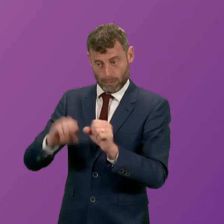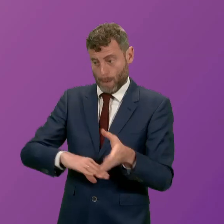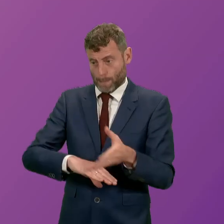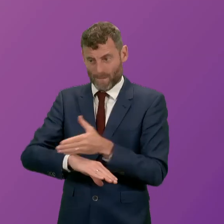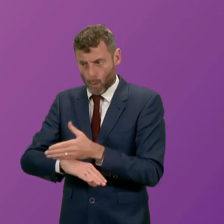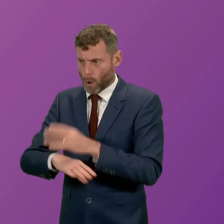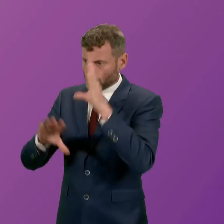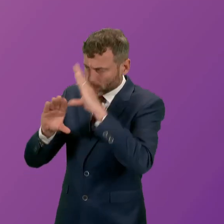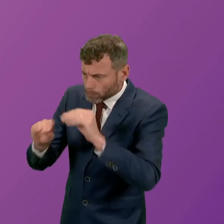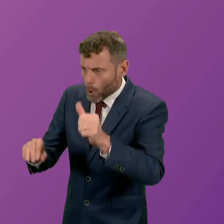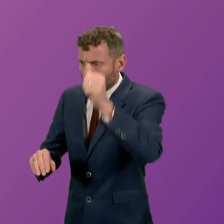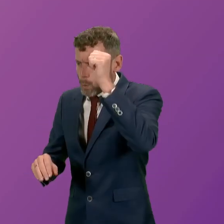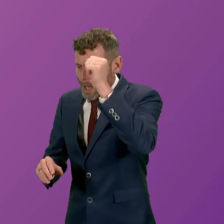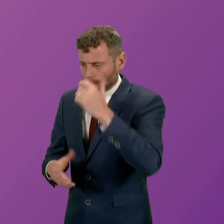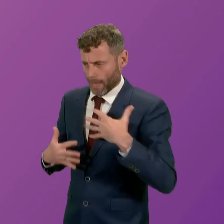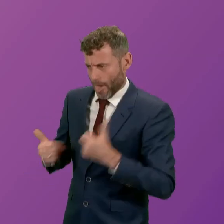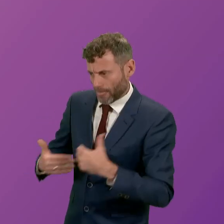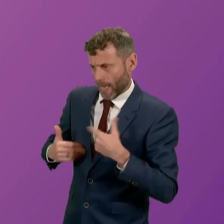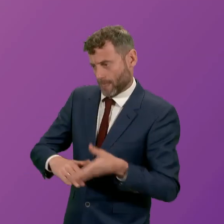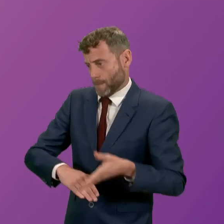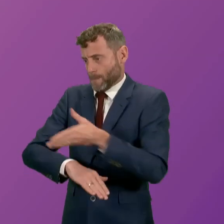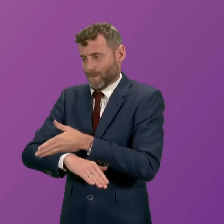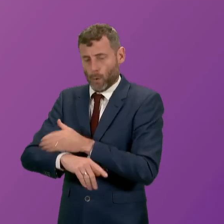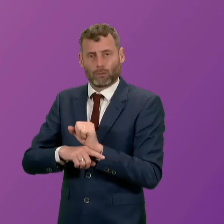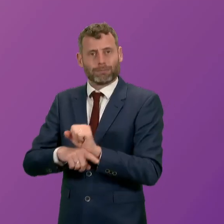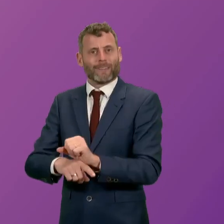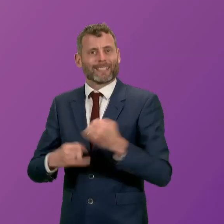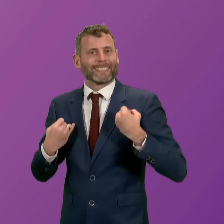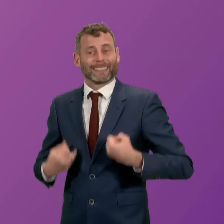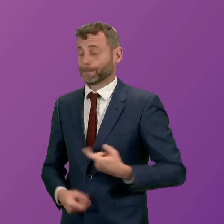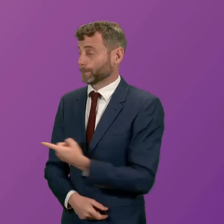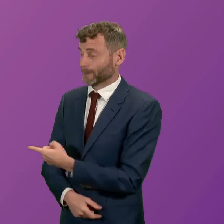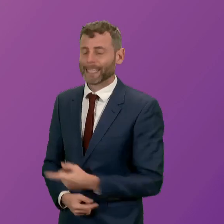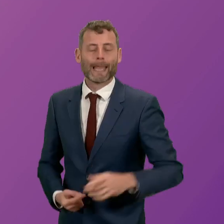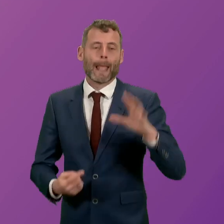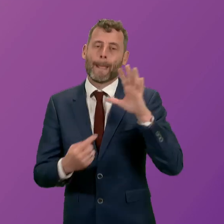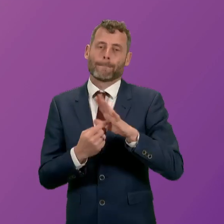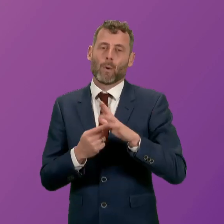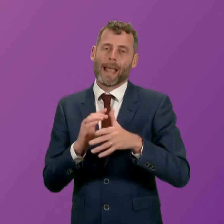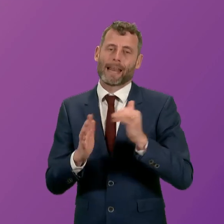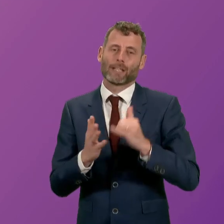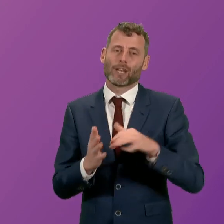As I set out in January and reinforced in our programme for government, a long-term shift to prevention is central to sustaining and renewing our national